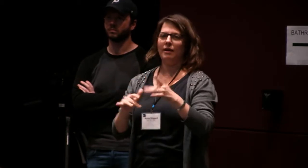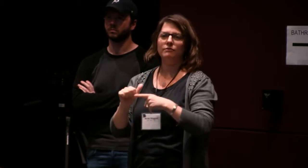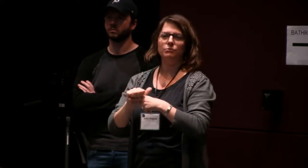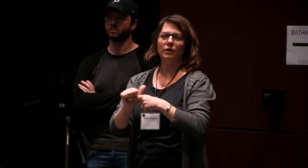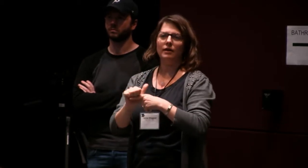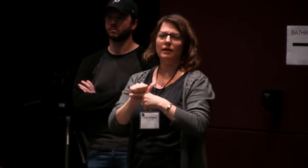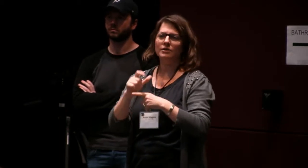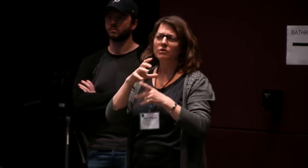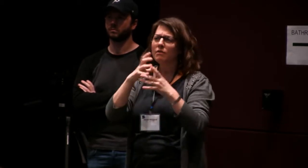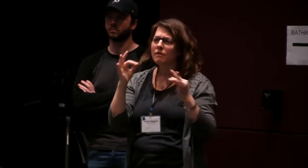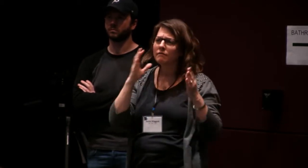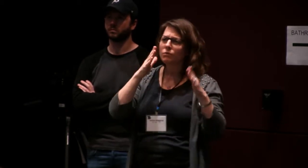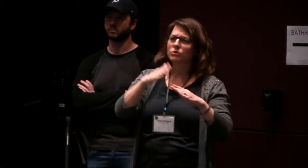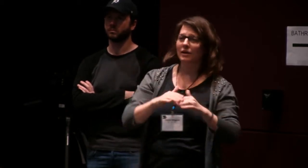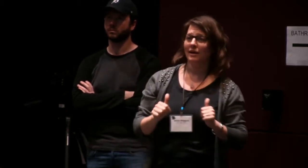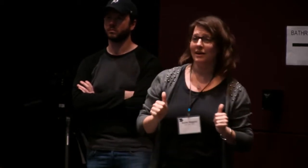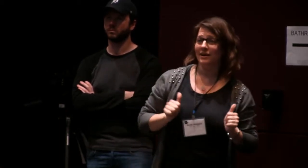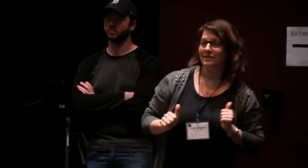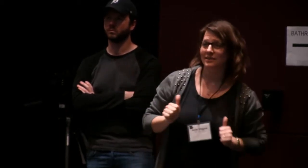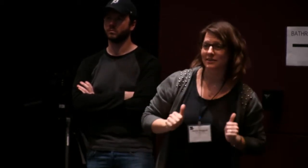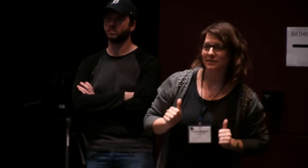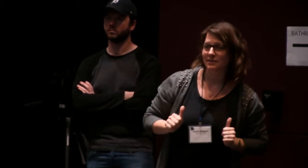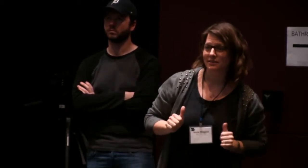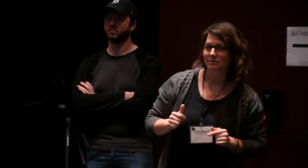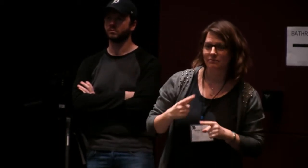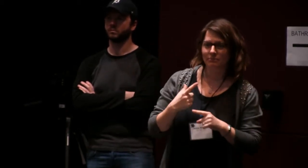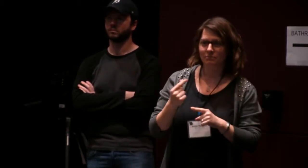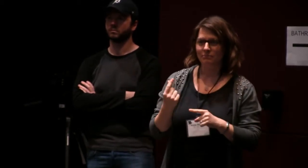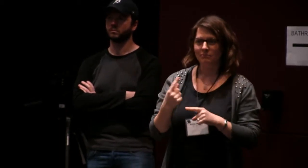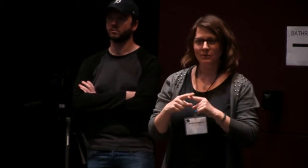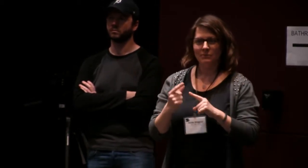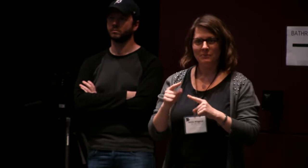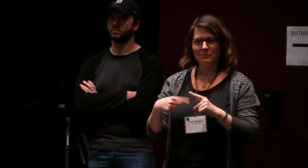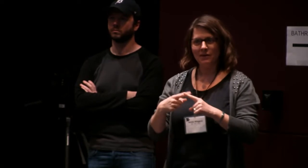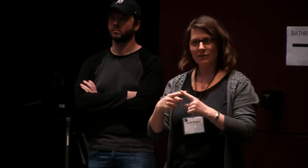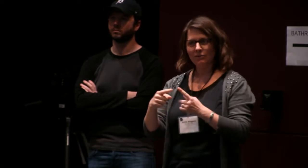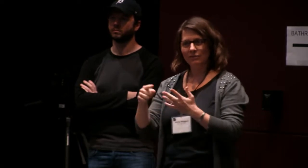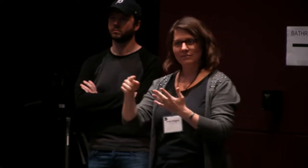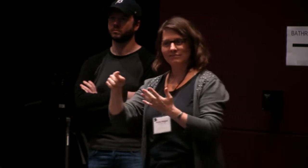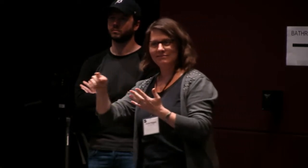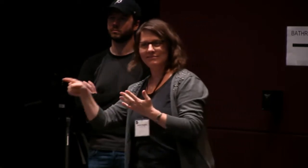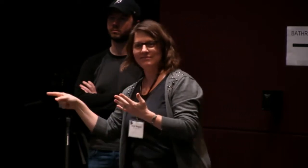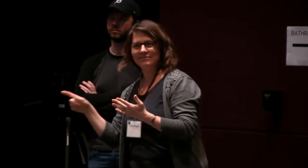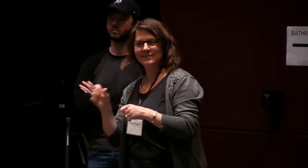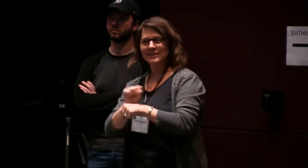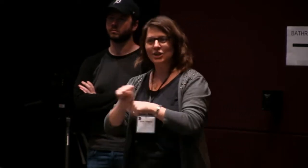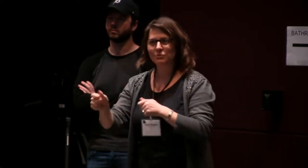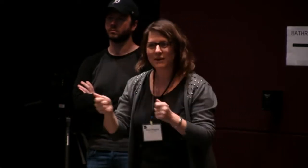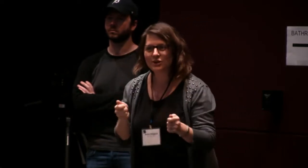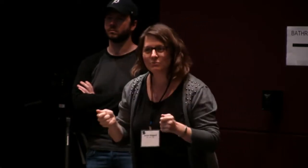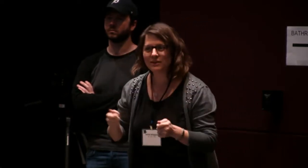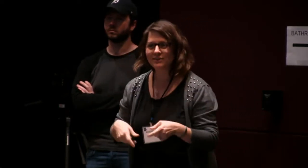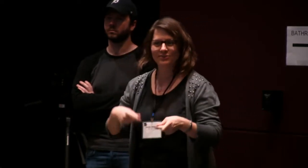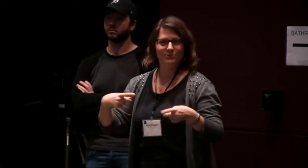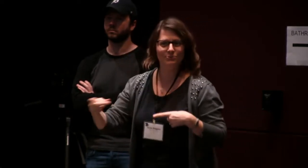and the same problem always comes up. What am I focusing on, is always the question, and I have all these choices.